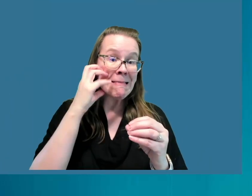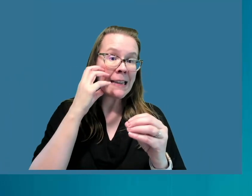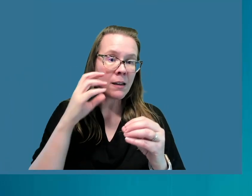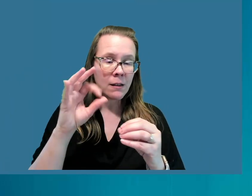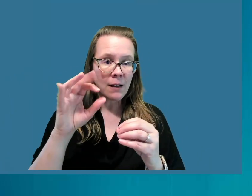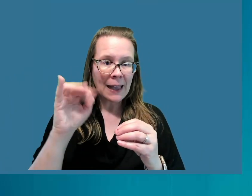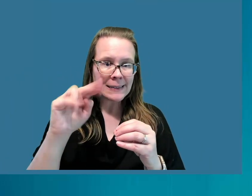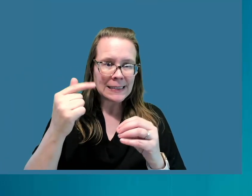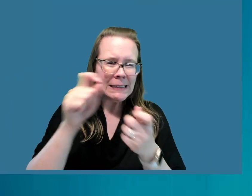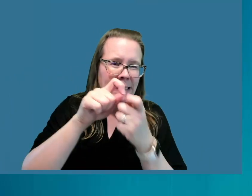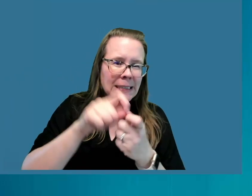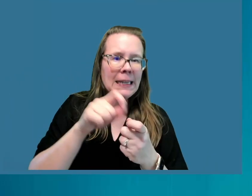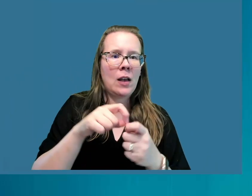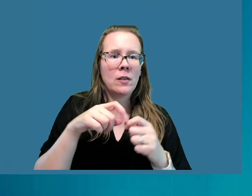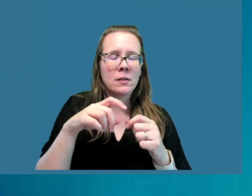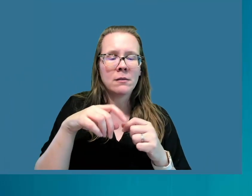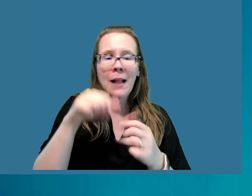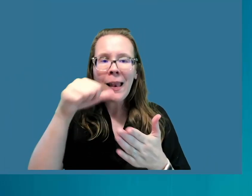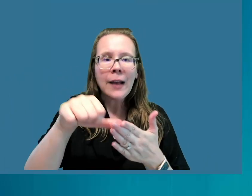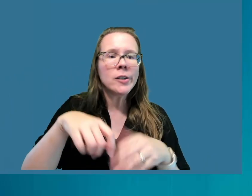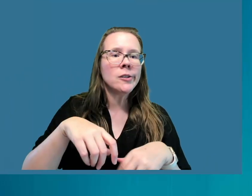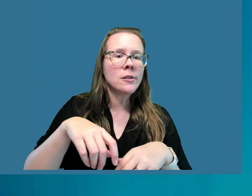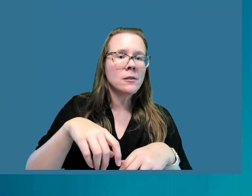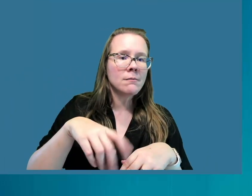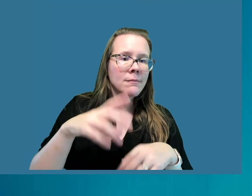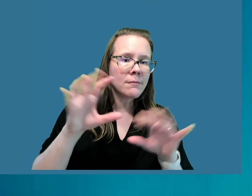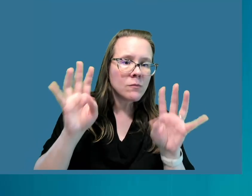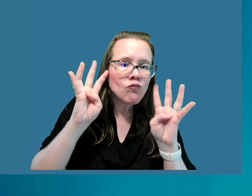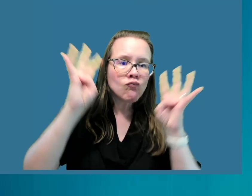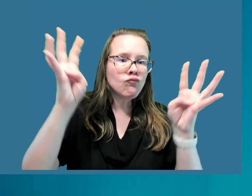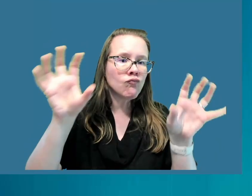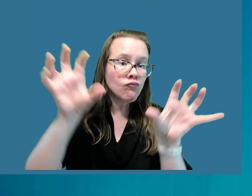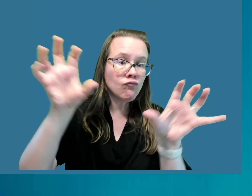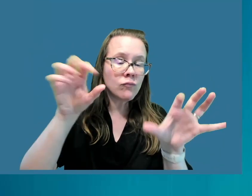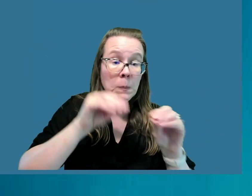in what they look like. But when you add the piping details on top, it's amazing what a lift